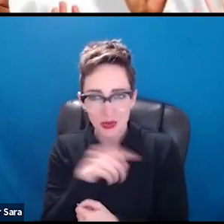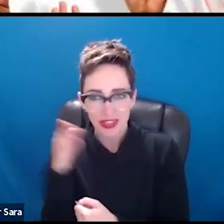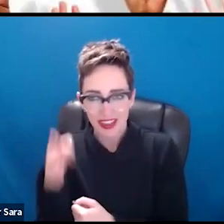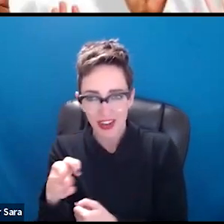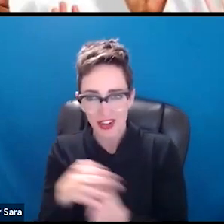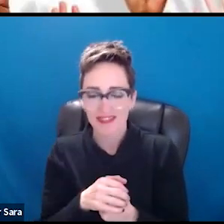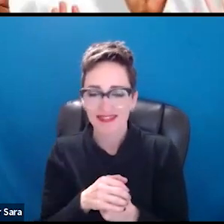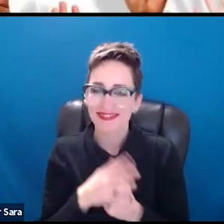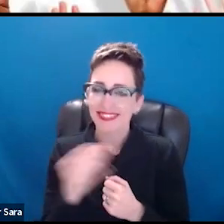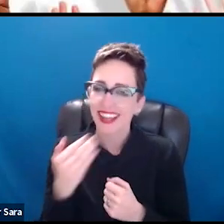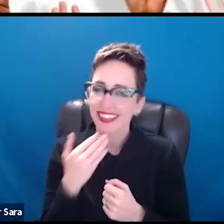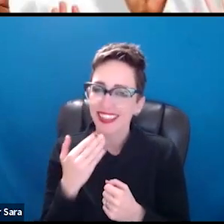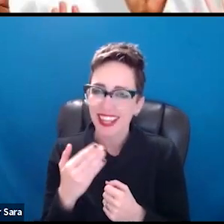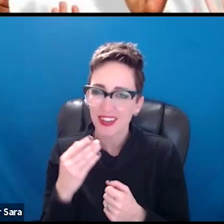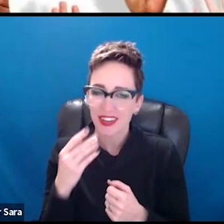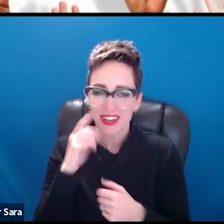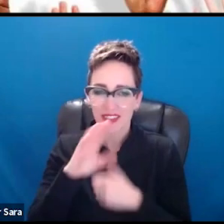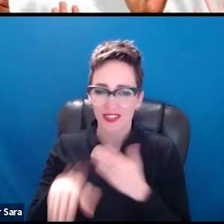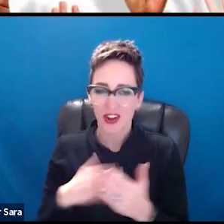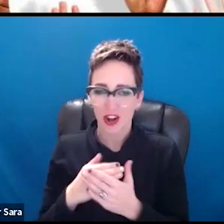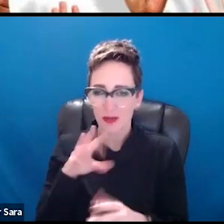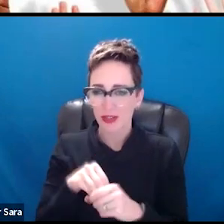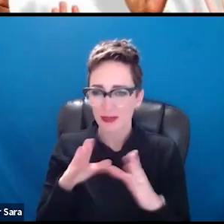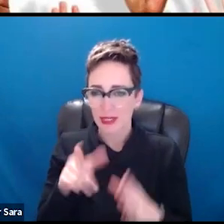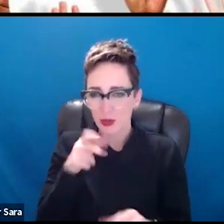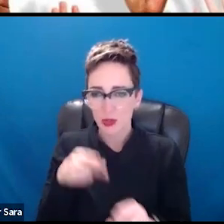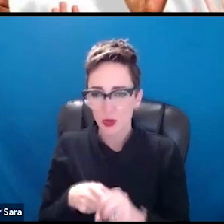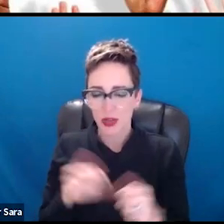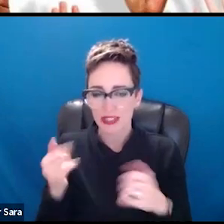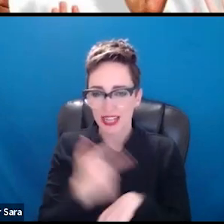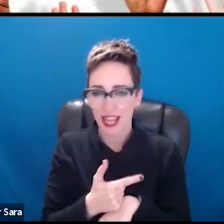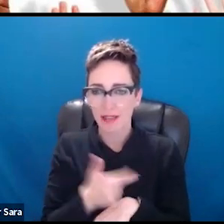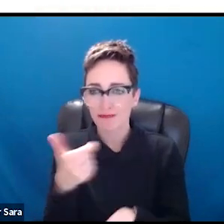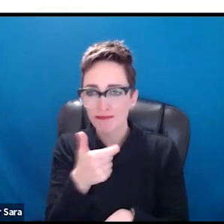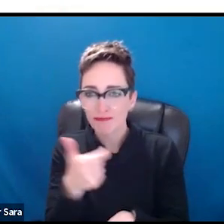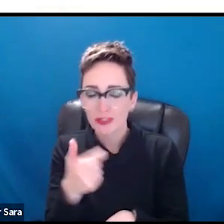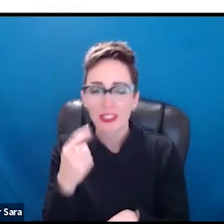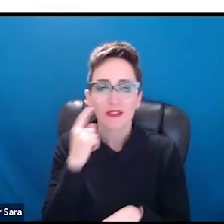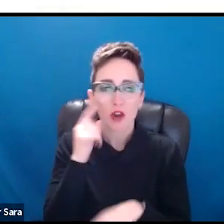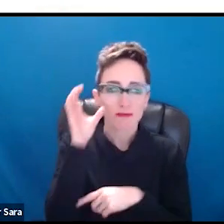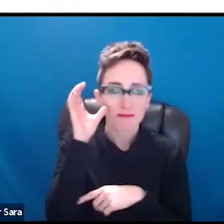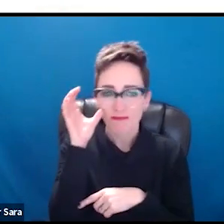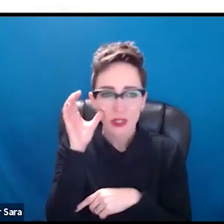And thank you for all the participants that have joined us today for your participation and we'll be looking forward